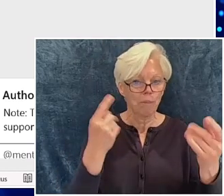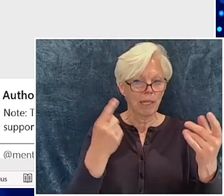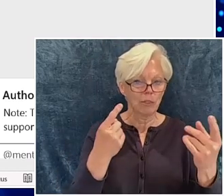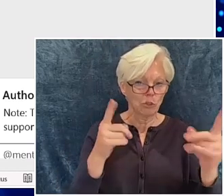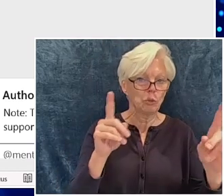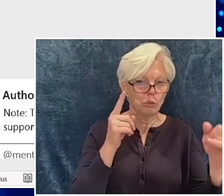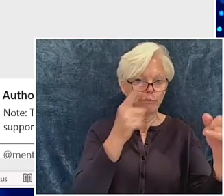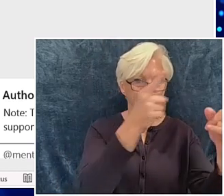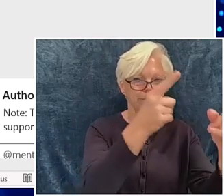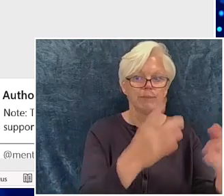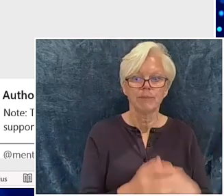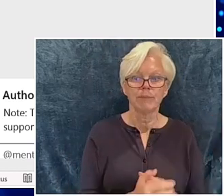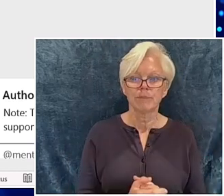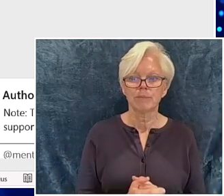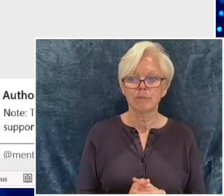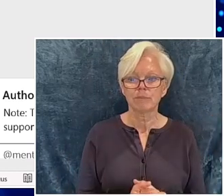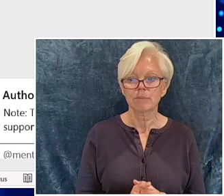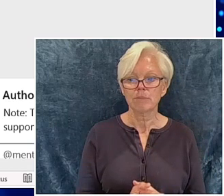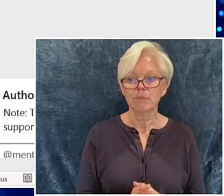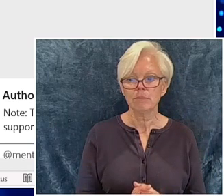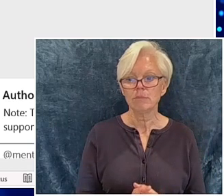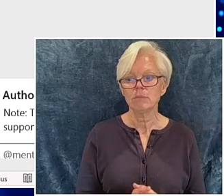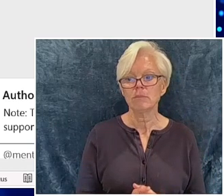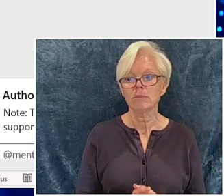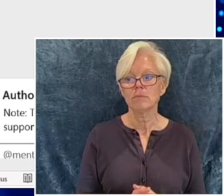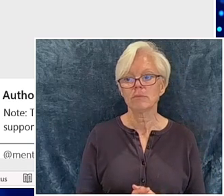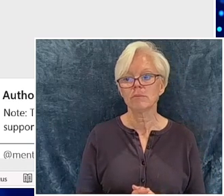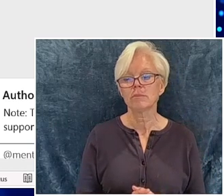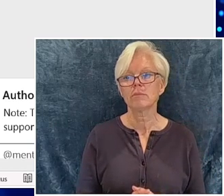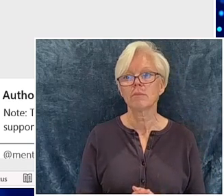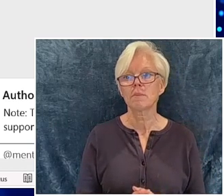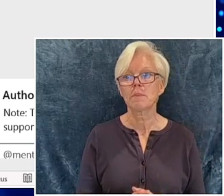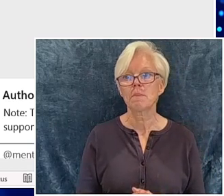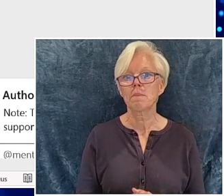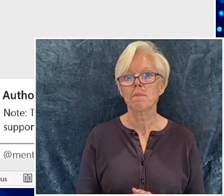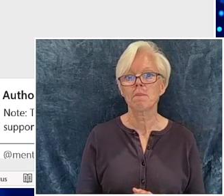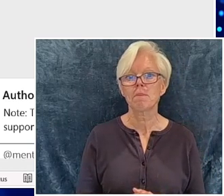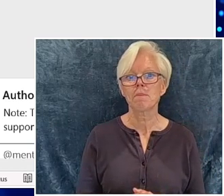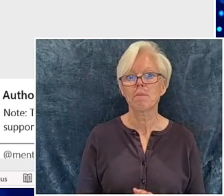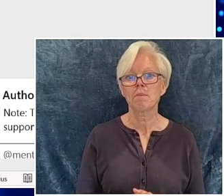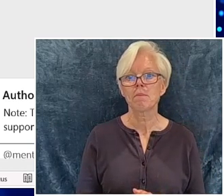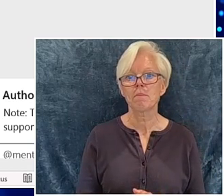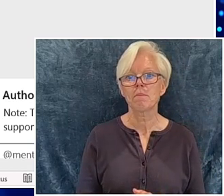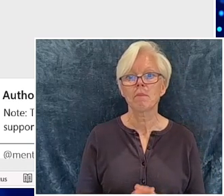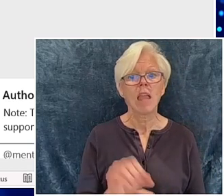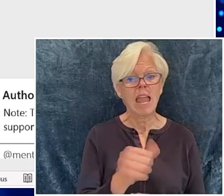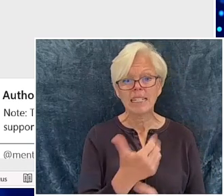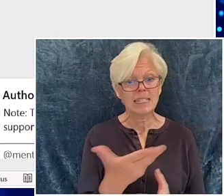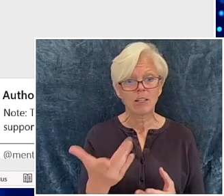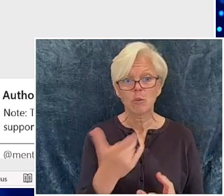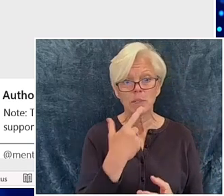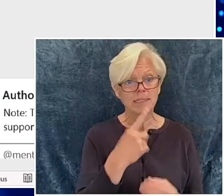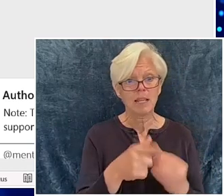And before we- anything else we want to say about that, Dave? Because before we open this for discussion, I want to go